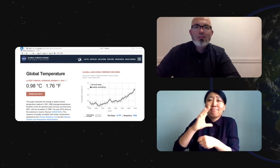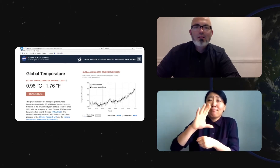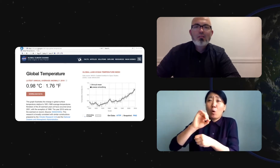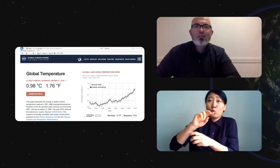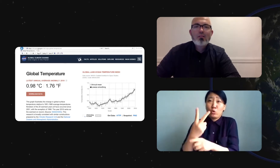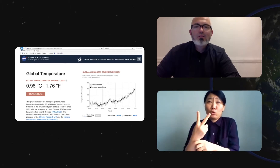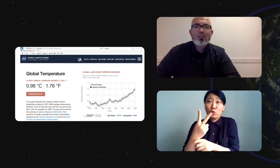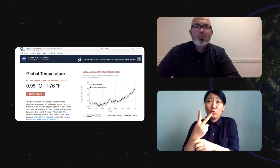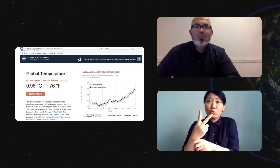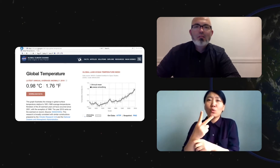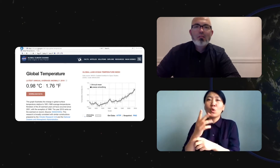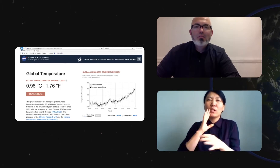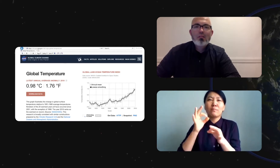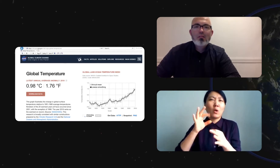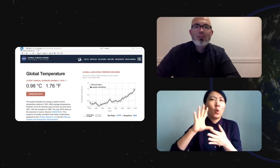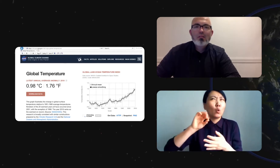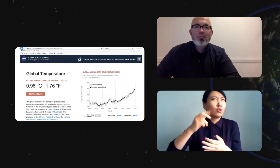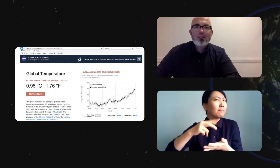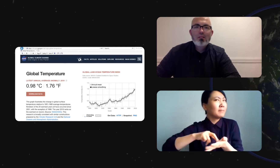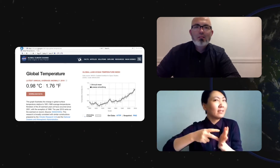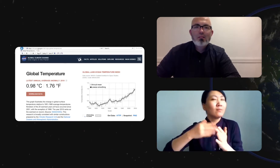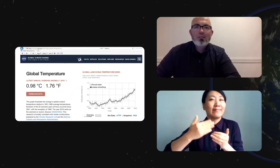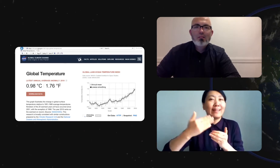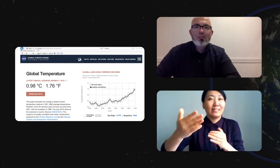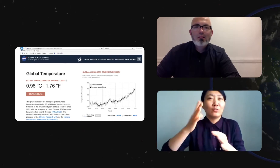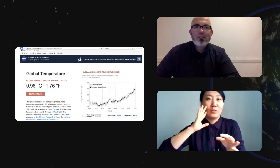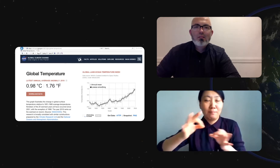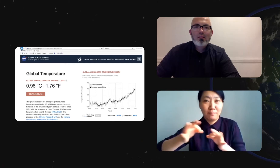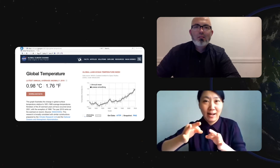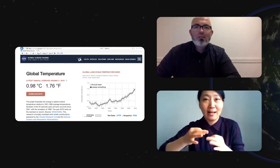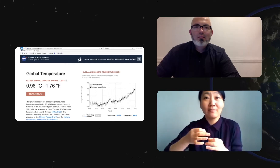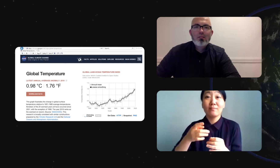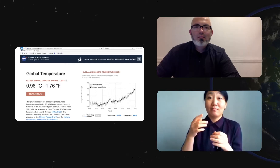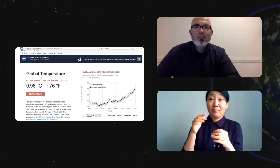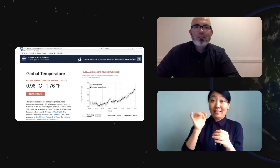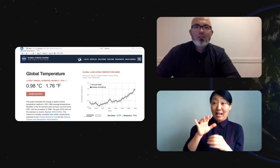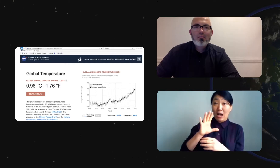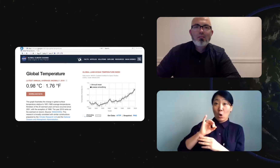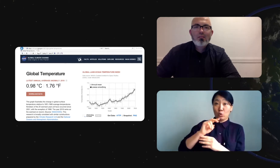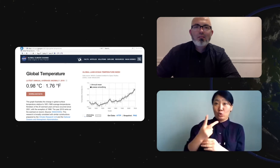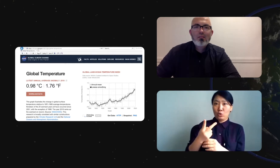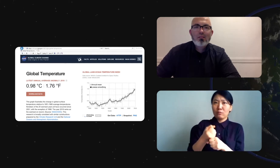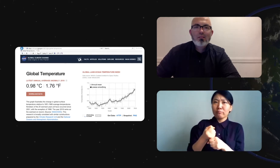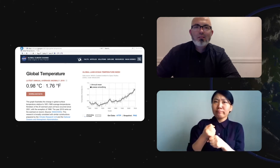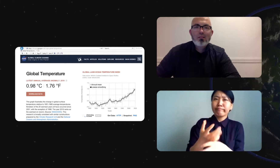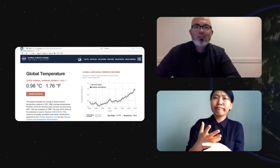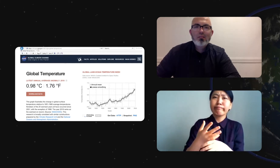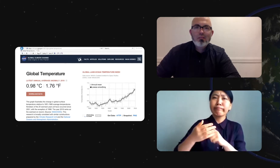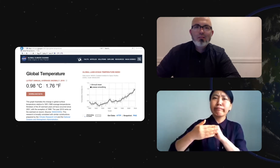Later, airplanes. That produced a lot of carbon dioxide.